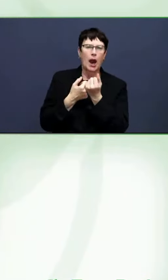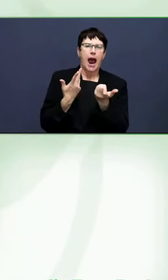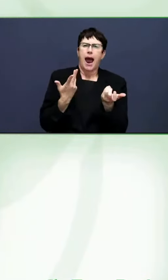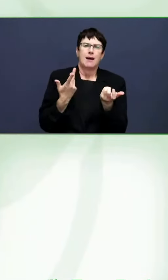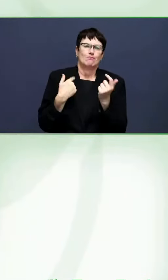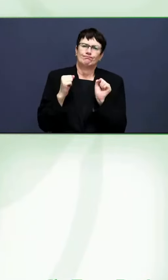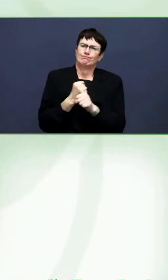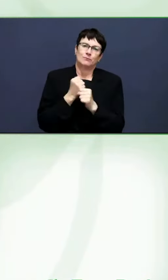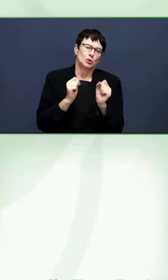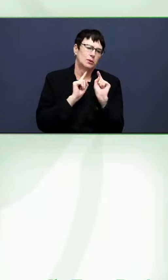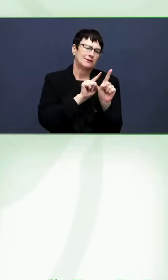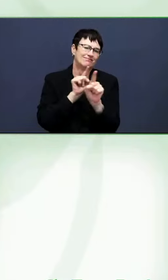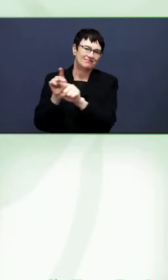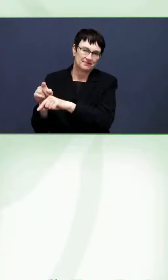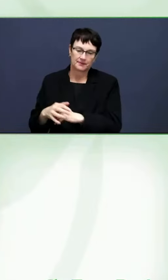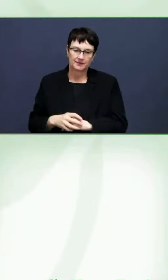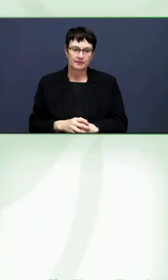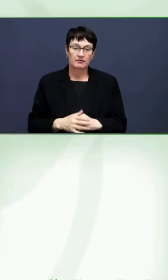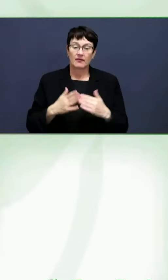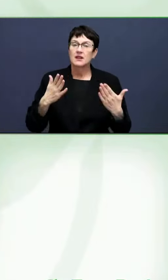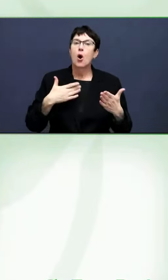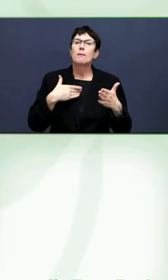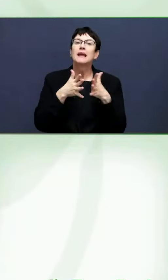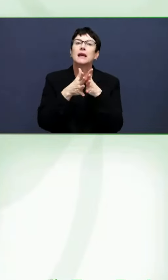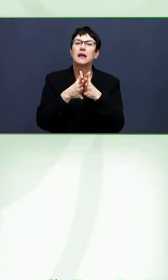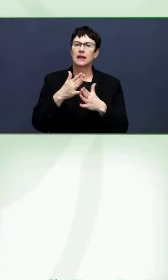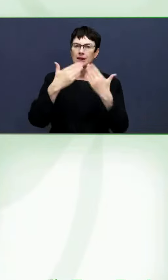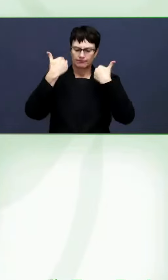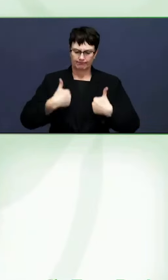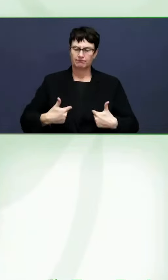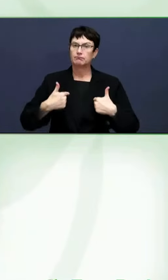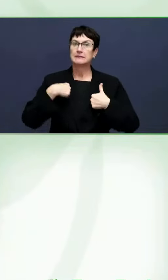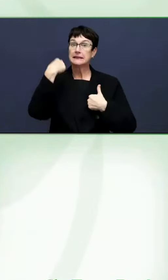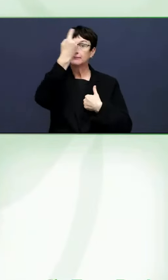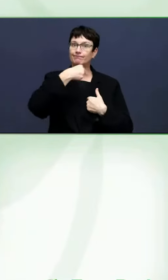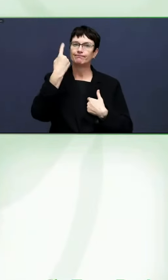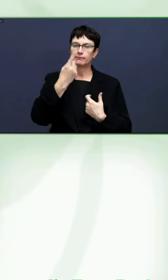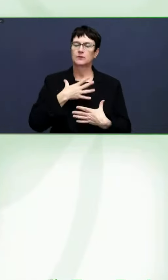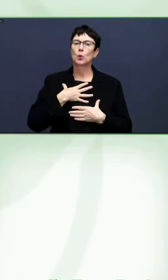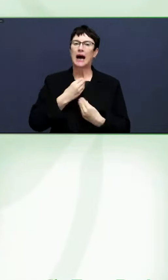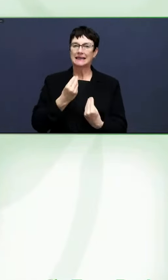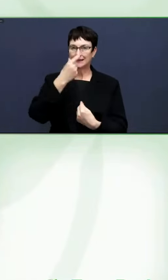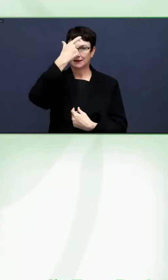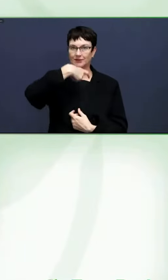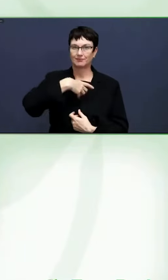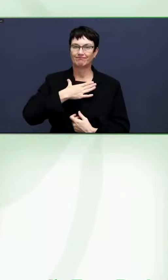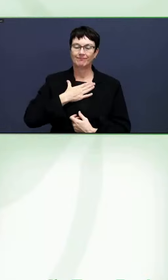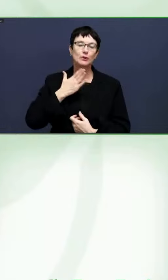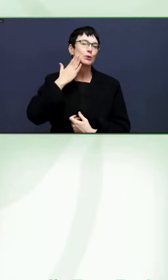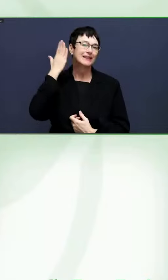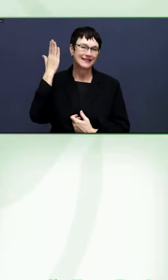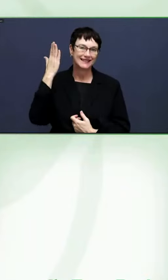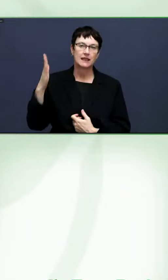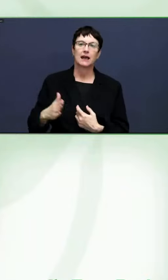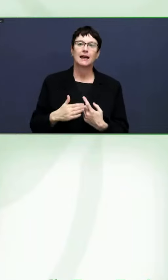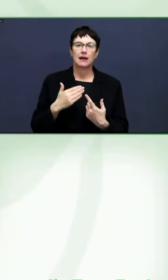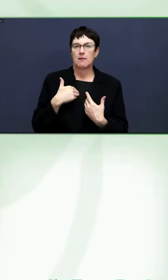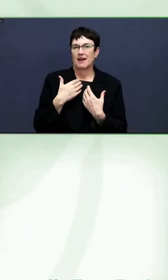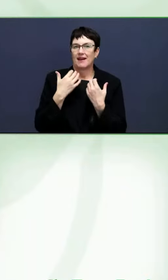I am a white male, 30, wearing a chequered blue suit with a really funky silk tie, and